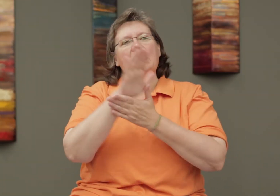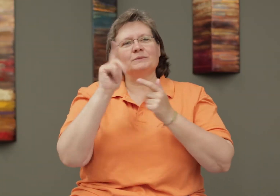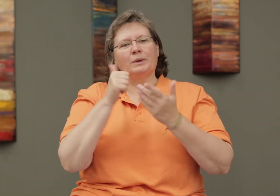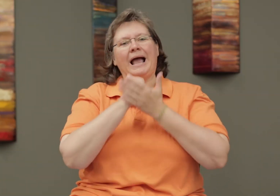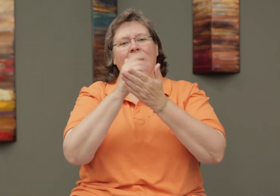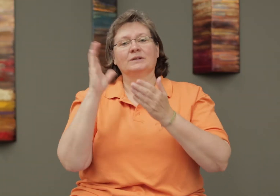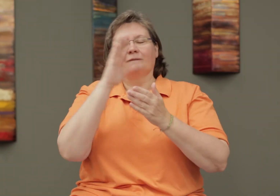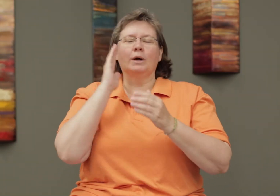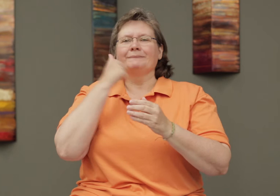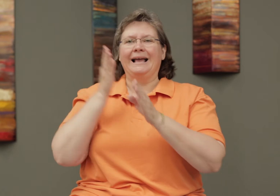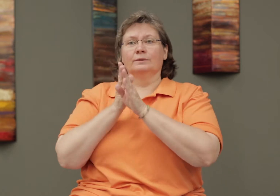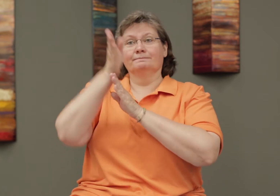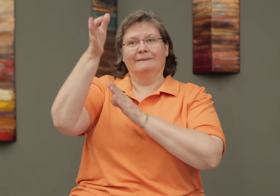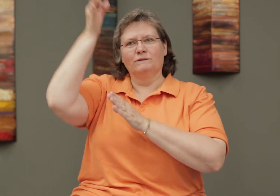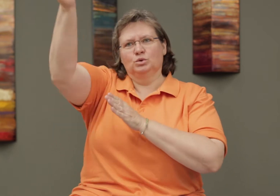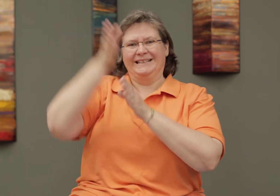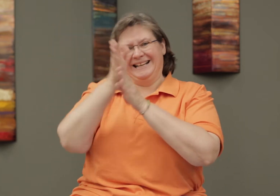College is important to set you up for a better future and career.